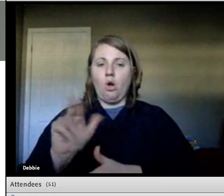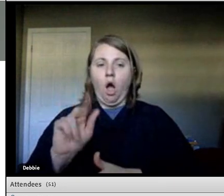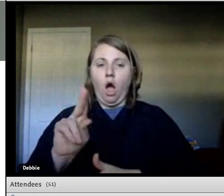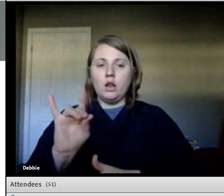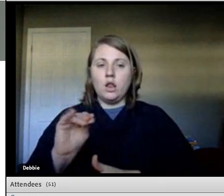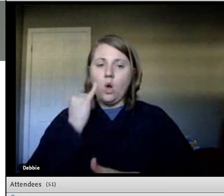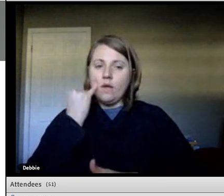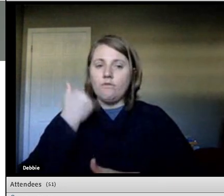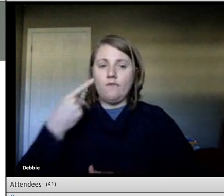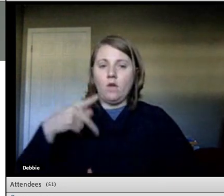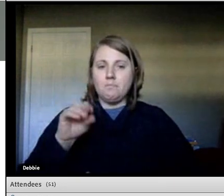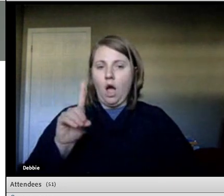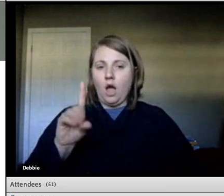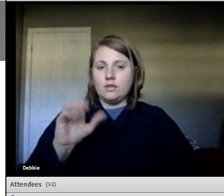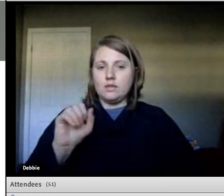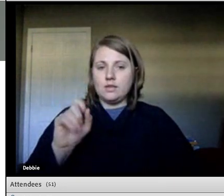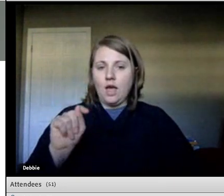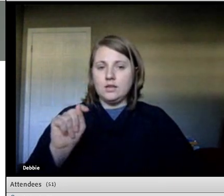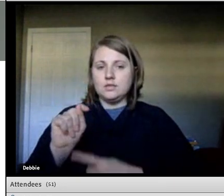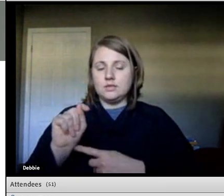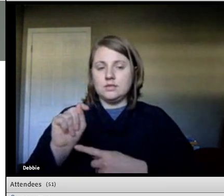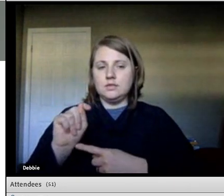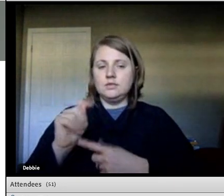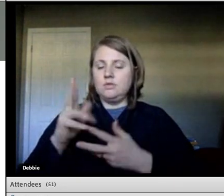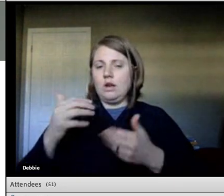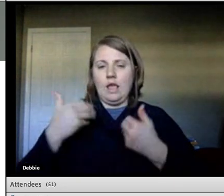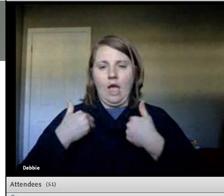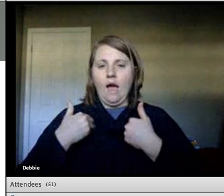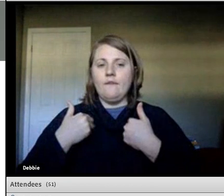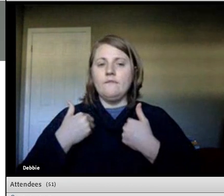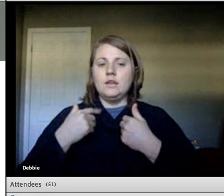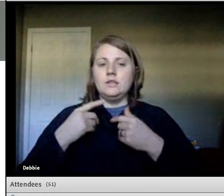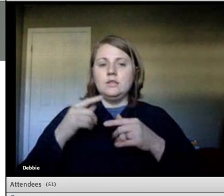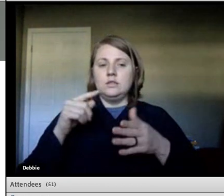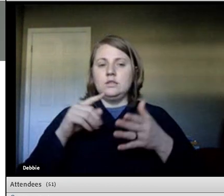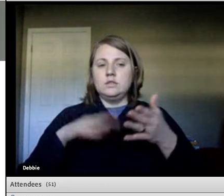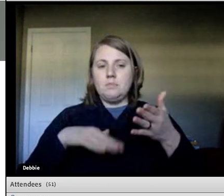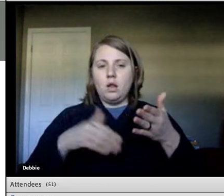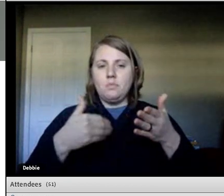Down here, these will help you pull audio out of video,